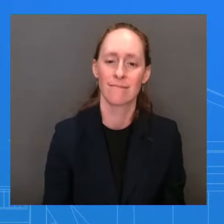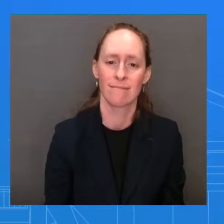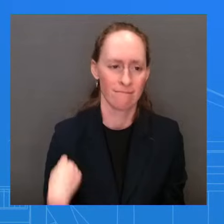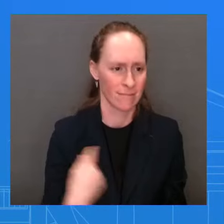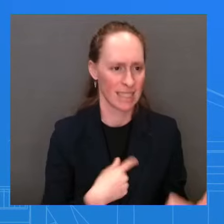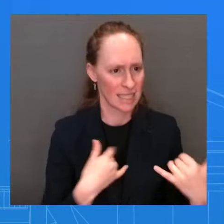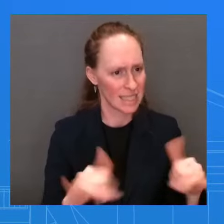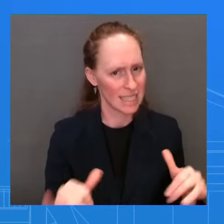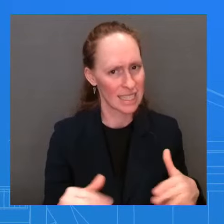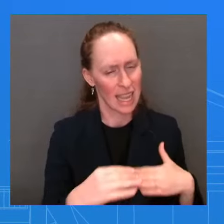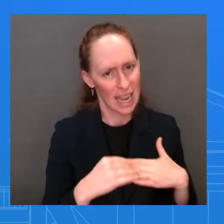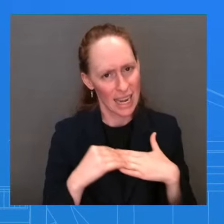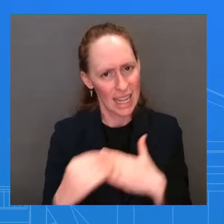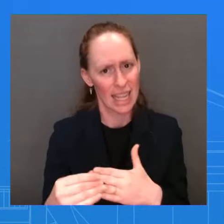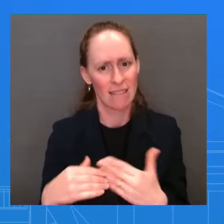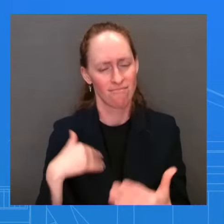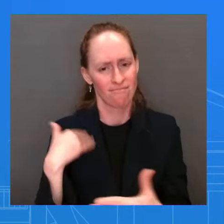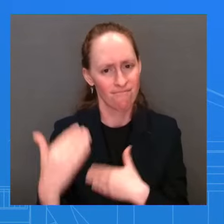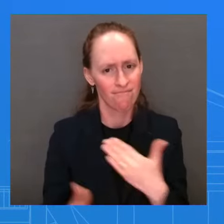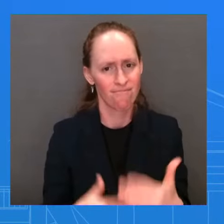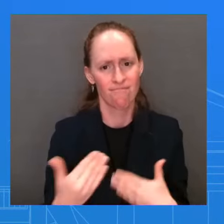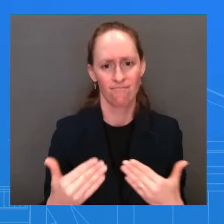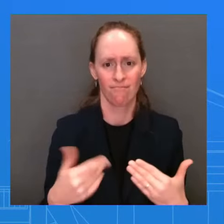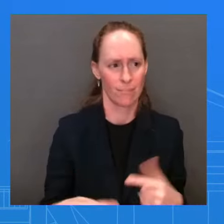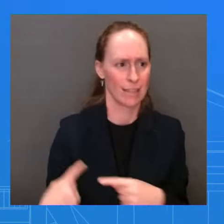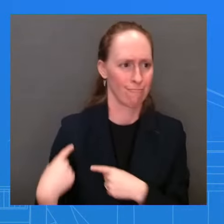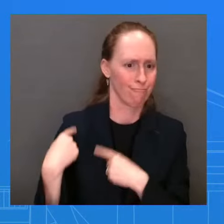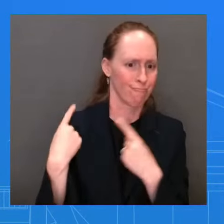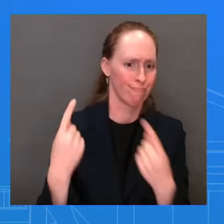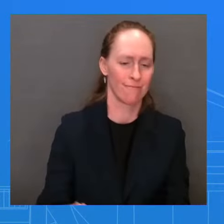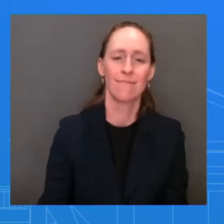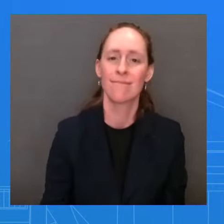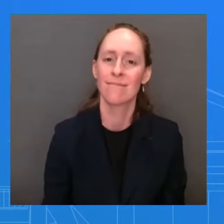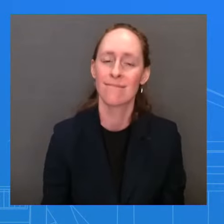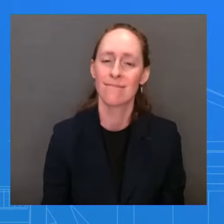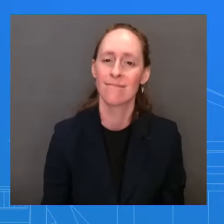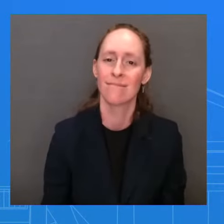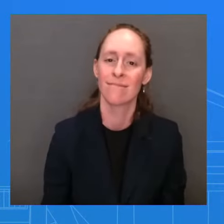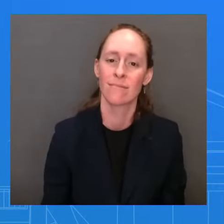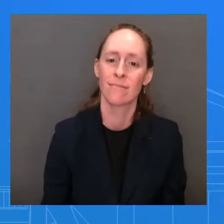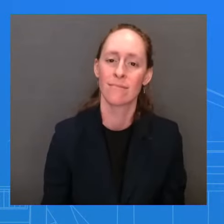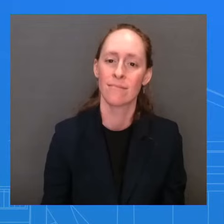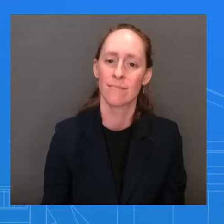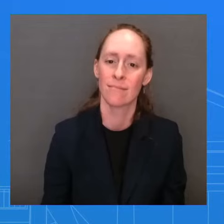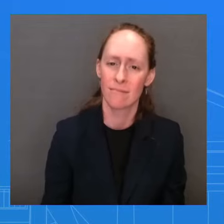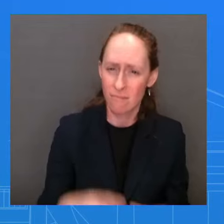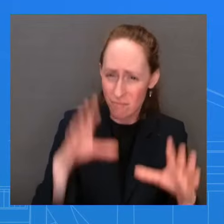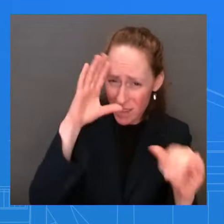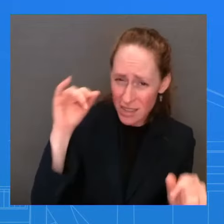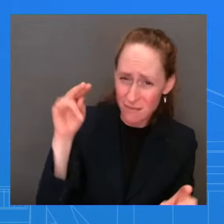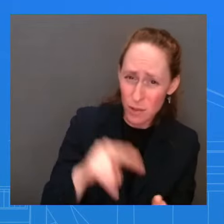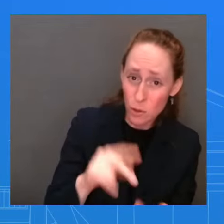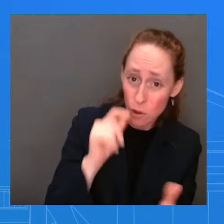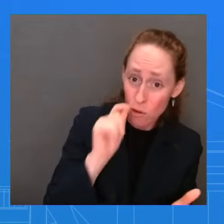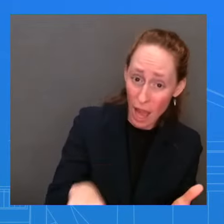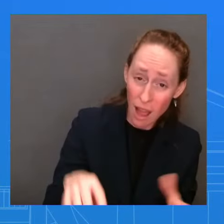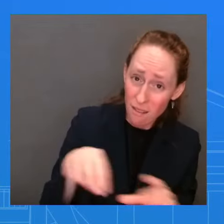The Press: Just to be clear, is it the President's view that Ukraine belongs to NATO? Ms. Jean-Pierre: I just answered the question. Our position as -- our U.S. position has been very clear.